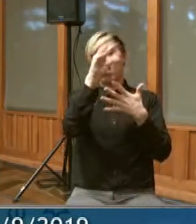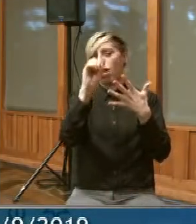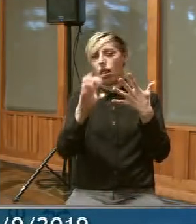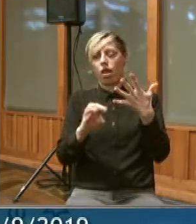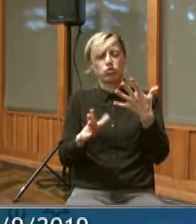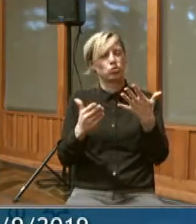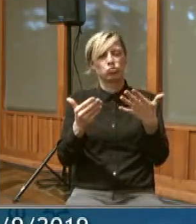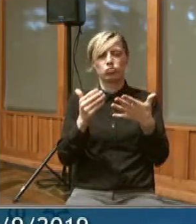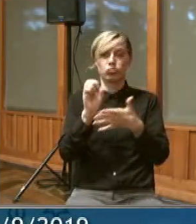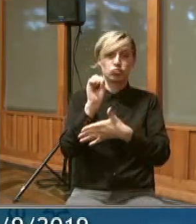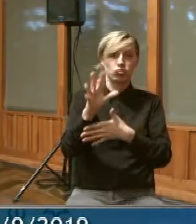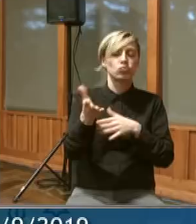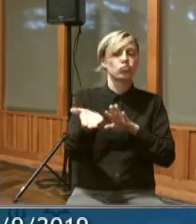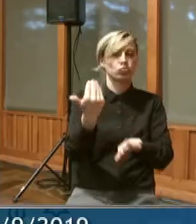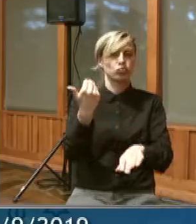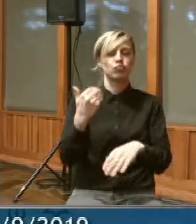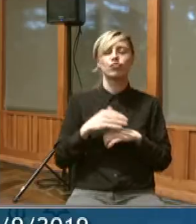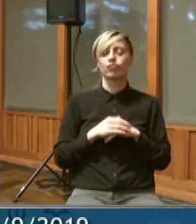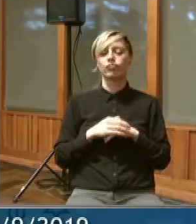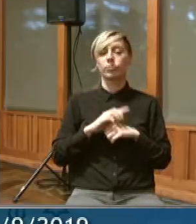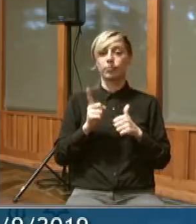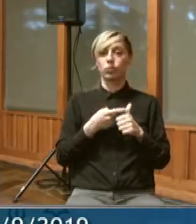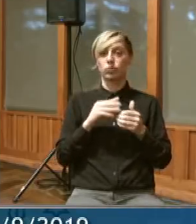IF THIS IS YOUR NUMBER, AS I CALL IT CAN YOU PLEASE COME UP?